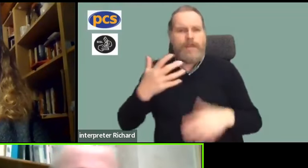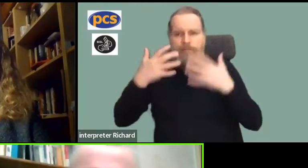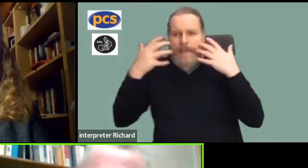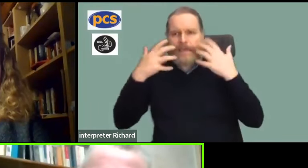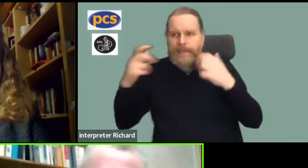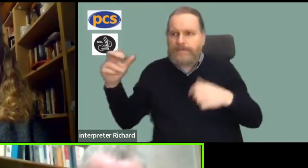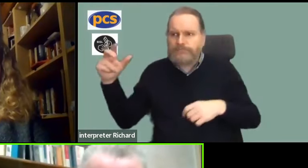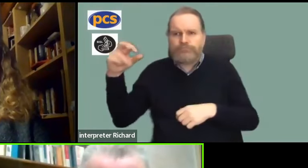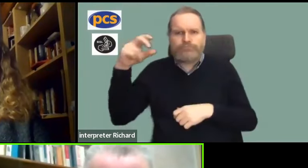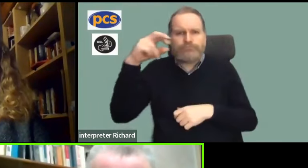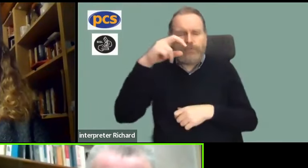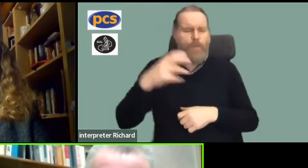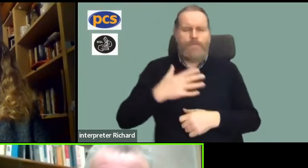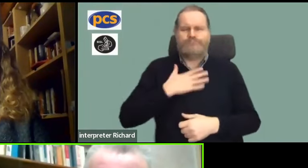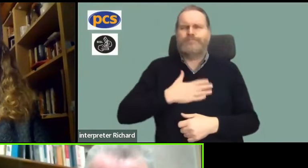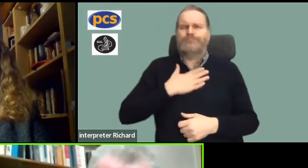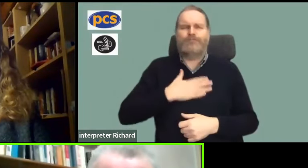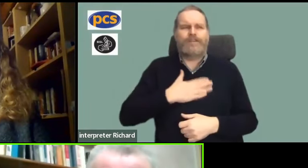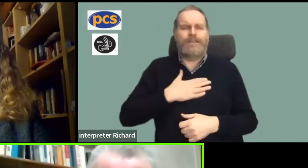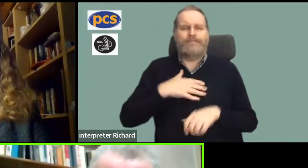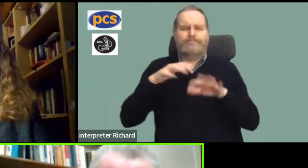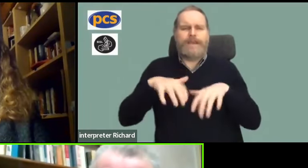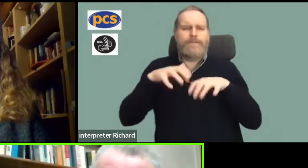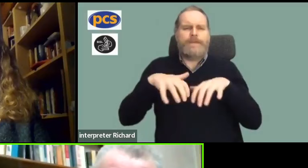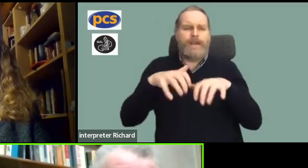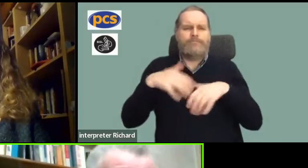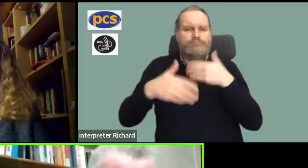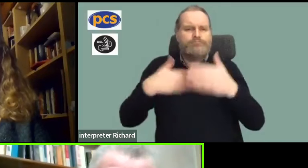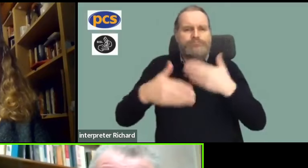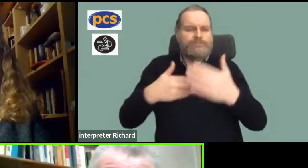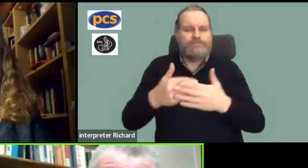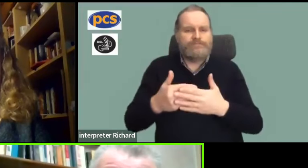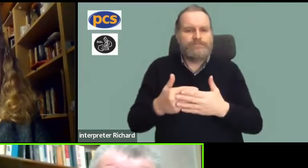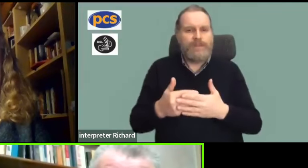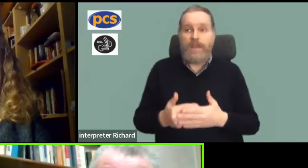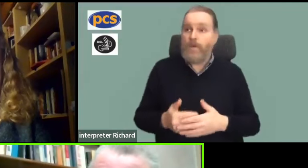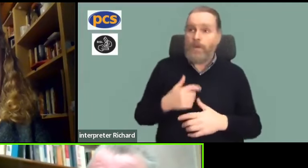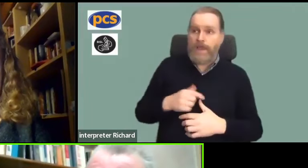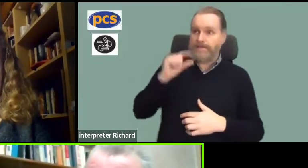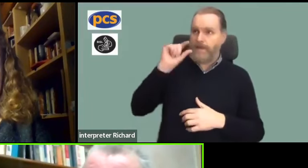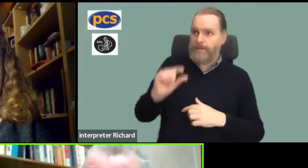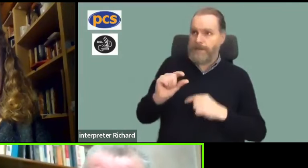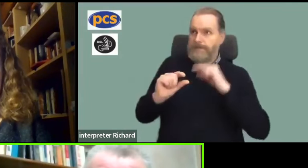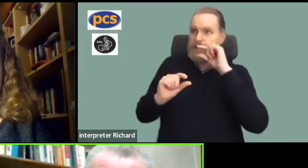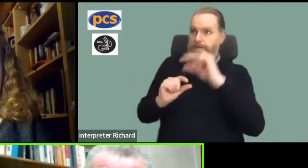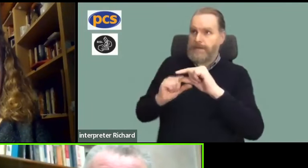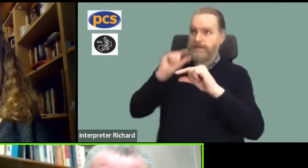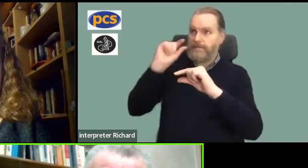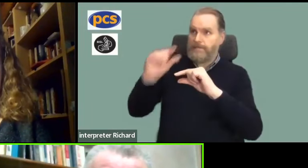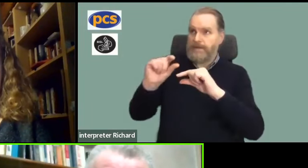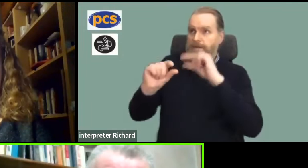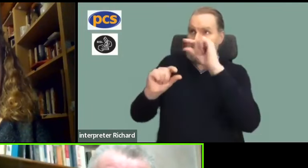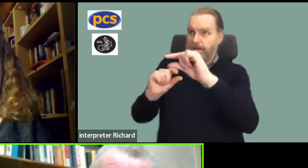to be by A series of as much. Yeah. oing away. It will have to away. It will have to be through a series will have to be through a series of escalating action action that hit some harder and